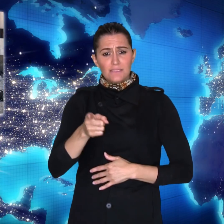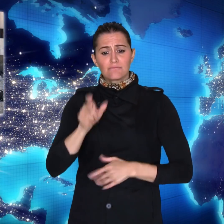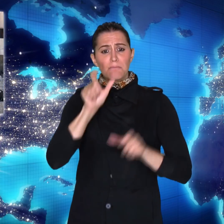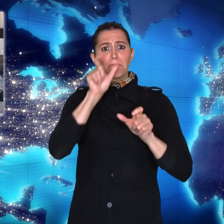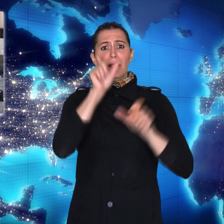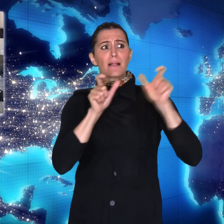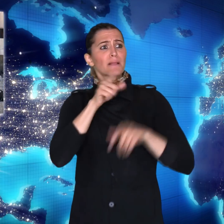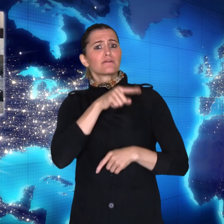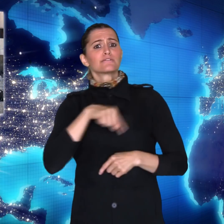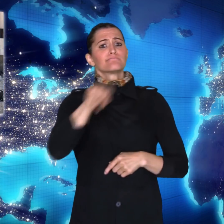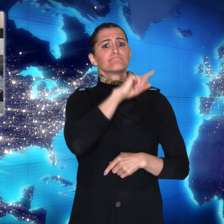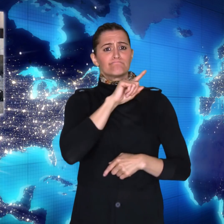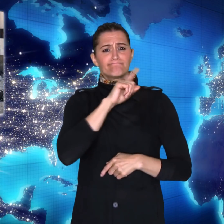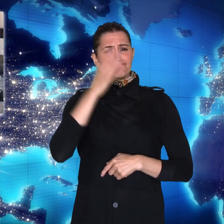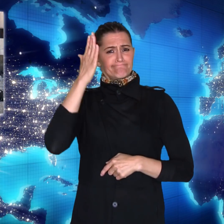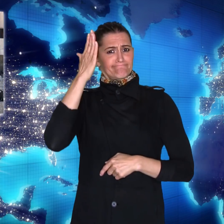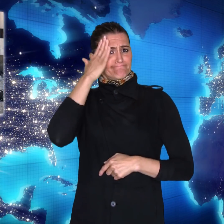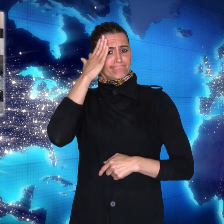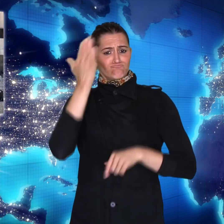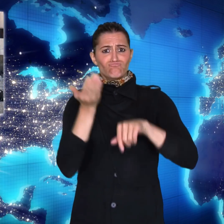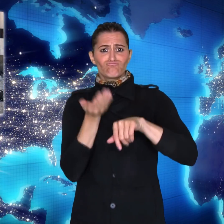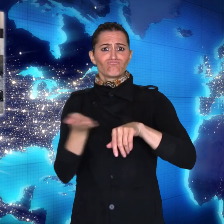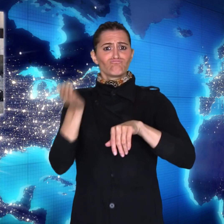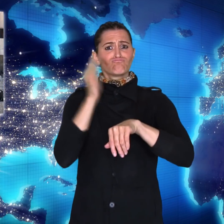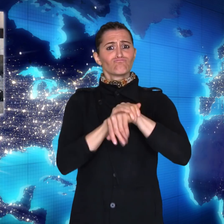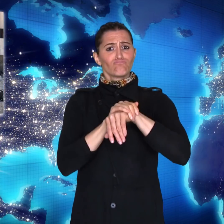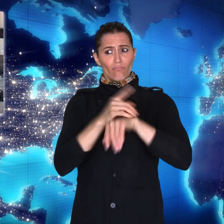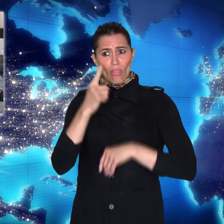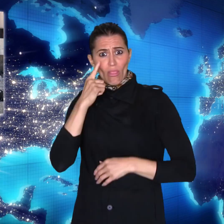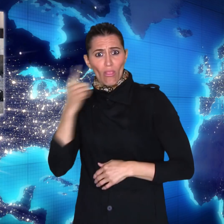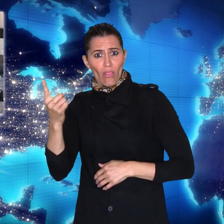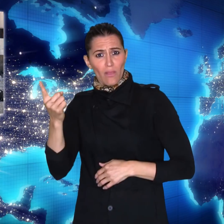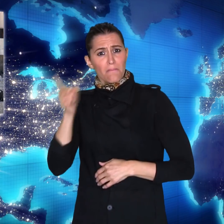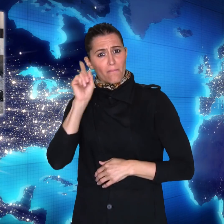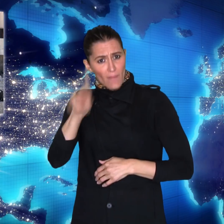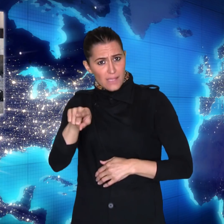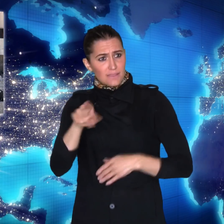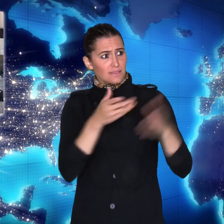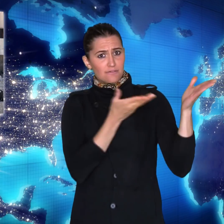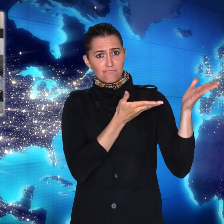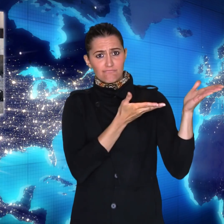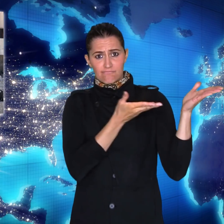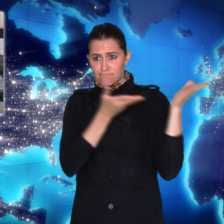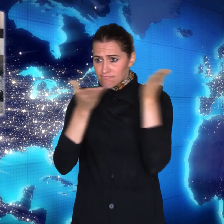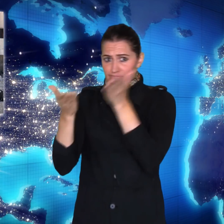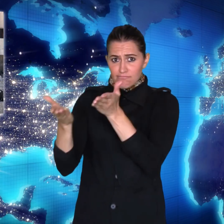Syria where the latest suspected